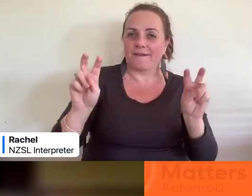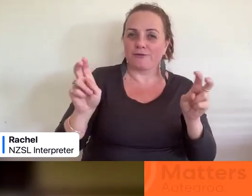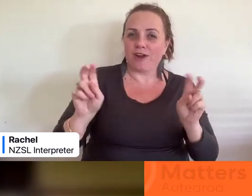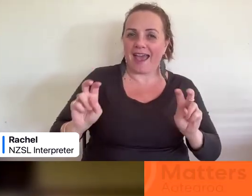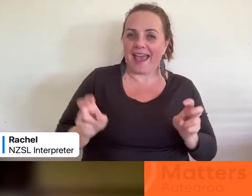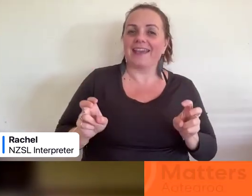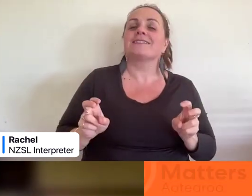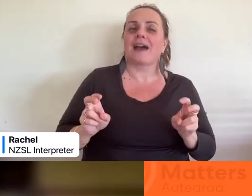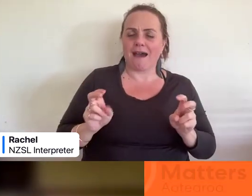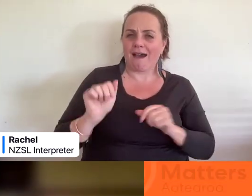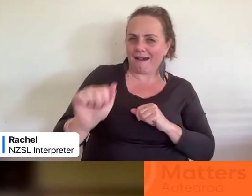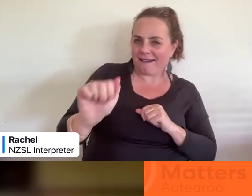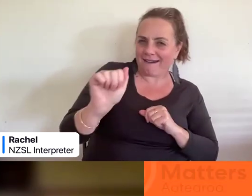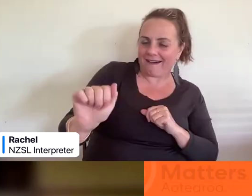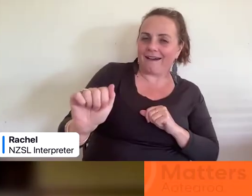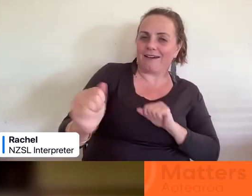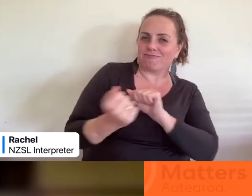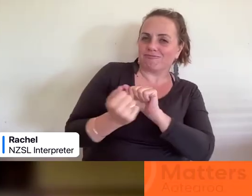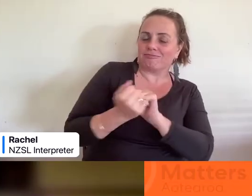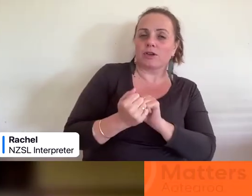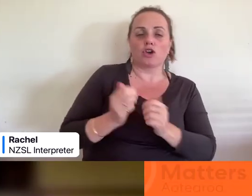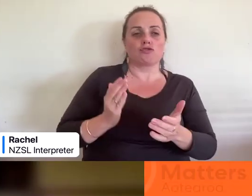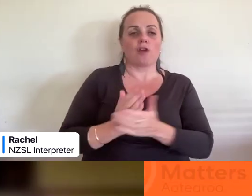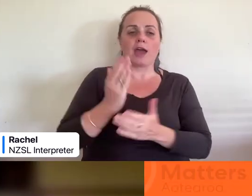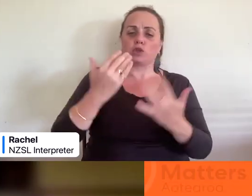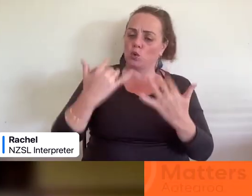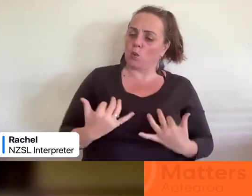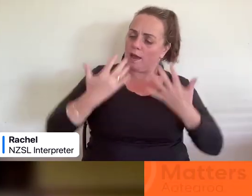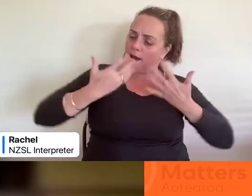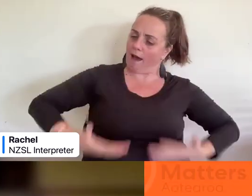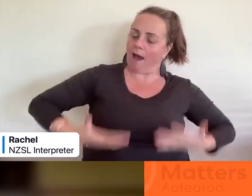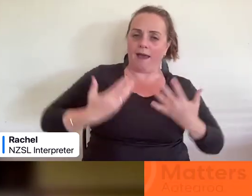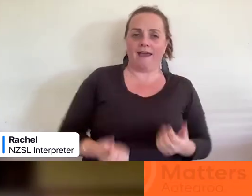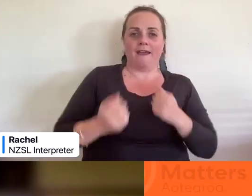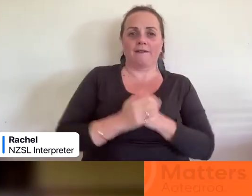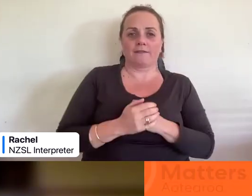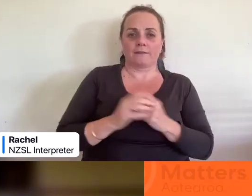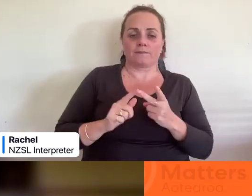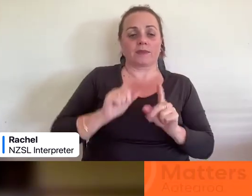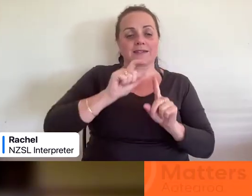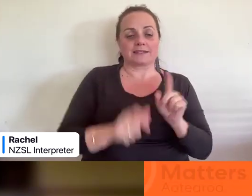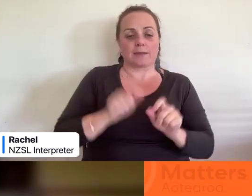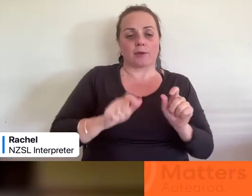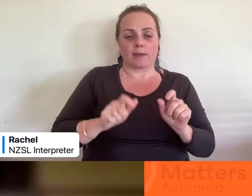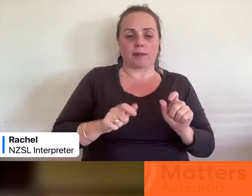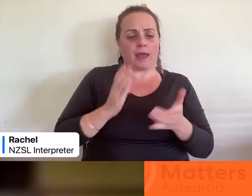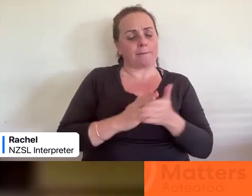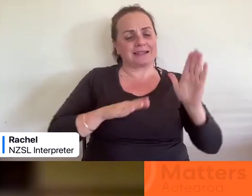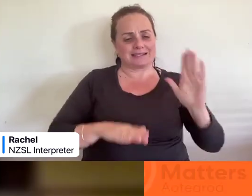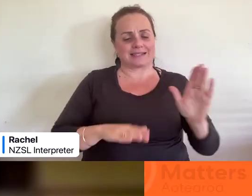jumped out at me. The right to be who we are. Disabled people are citizens. Nothing about